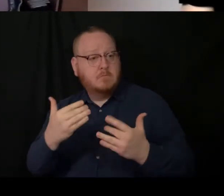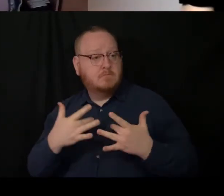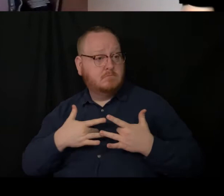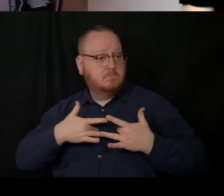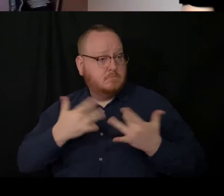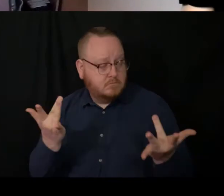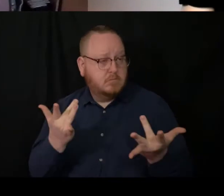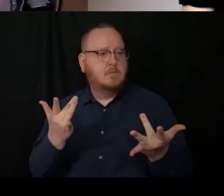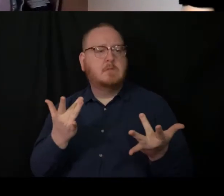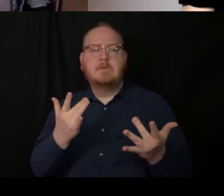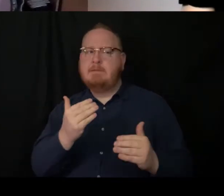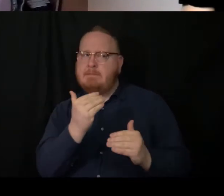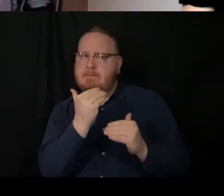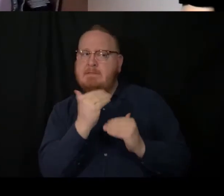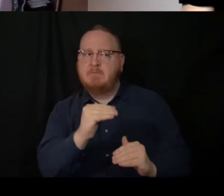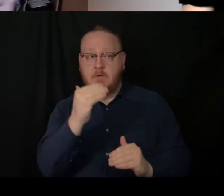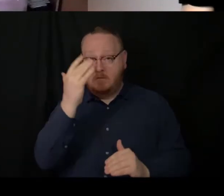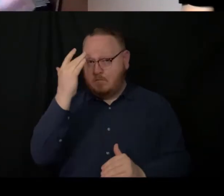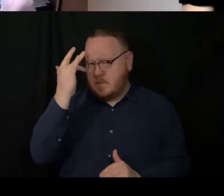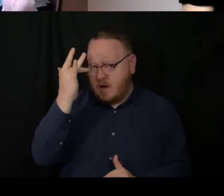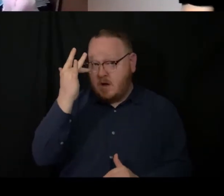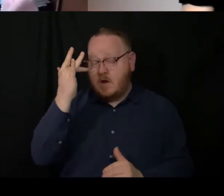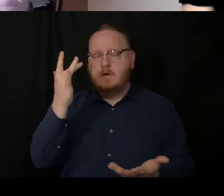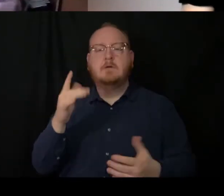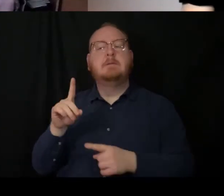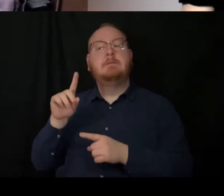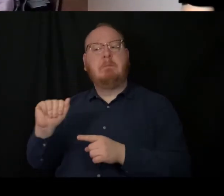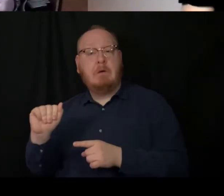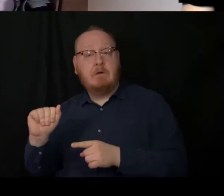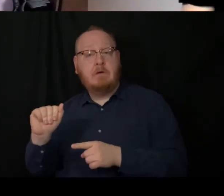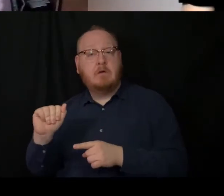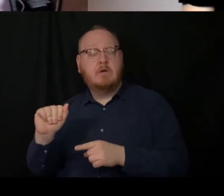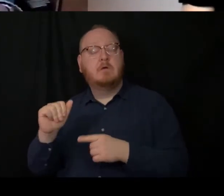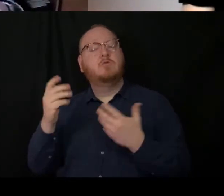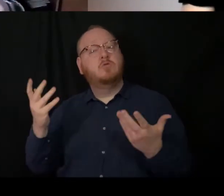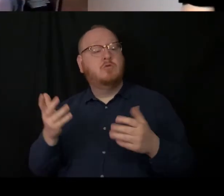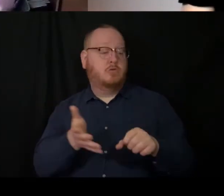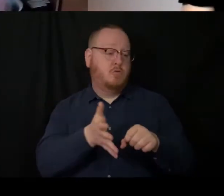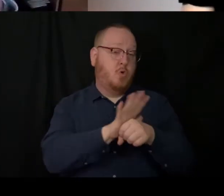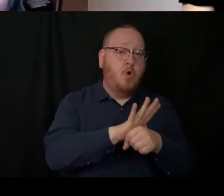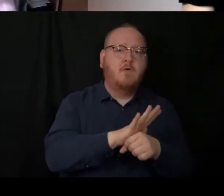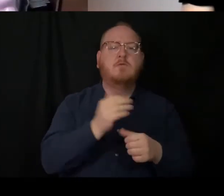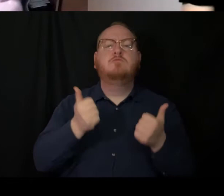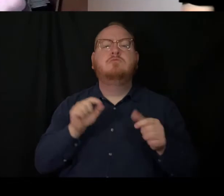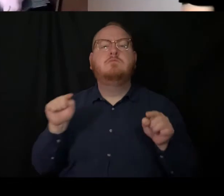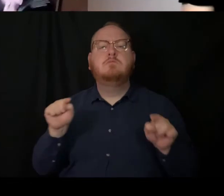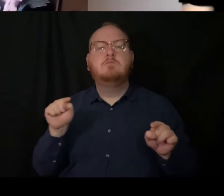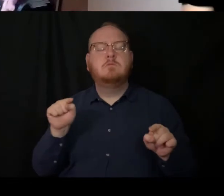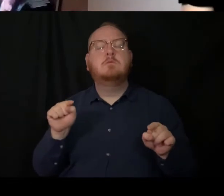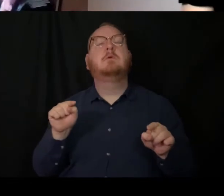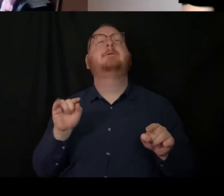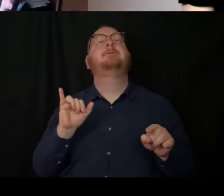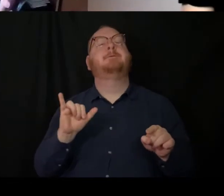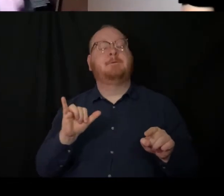their progress limited because of their disability? Was it limited because of COVID? This will help kind of drive